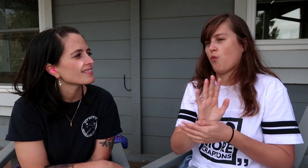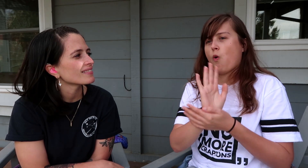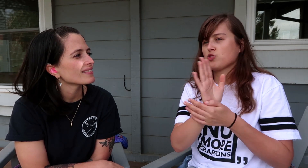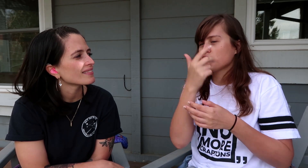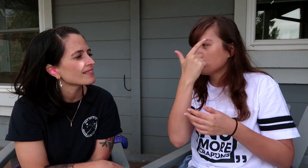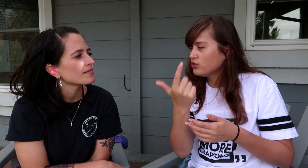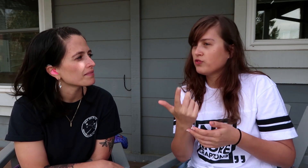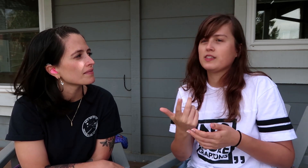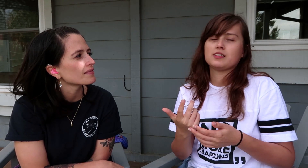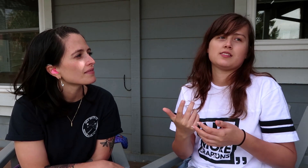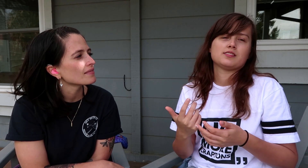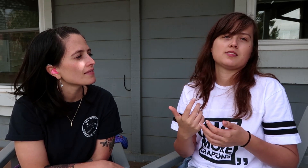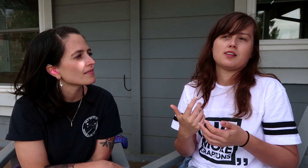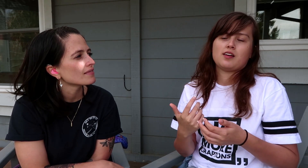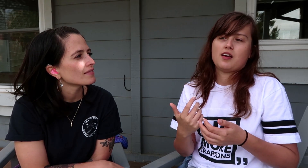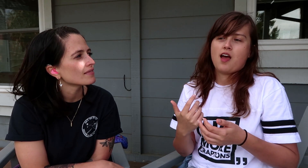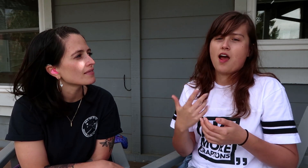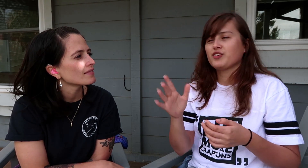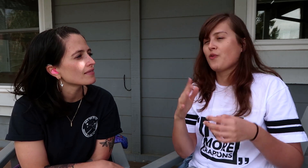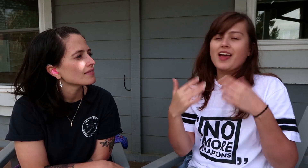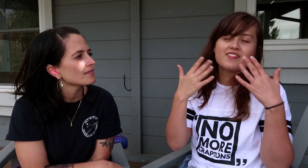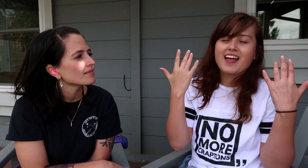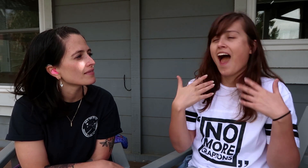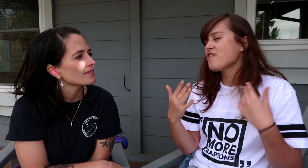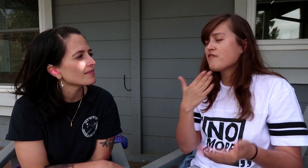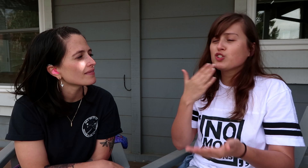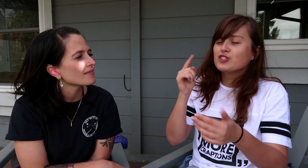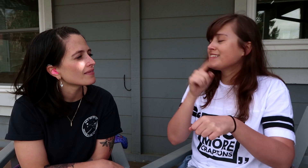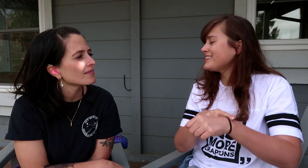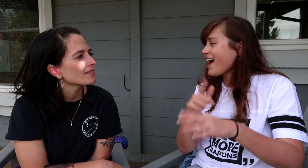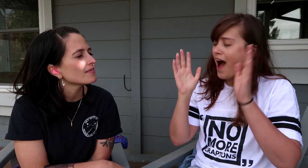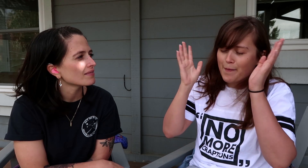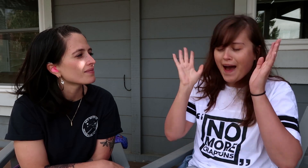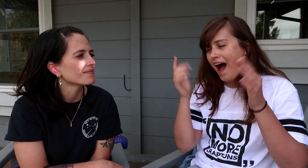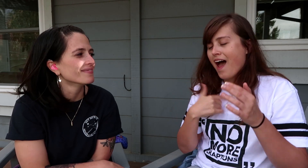go out to watch movies with friends... and you know they are able to laugh and have a good time...